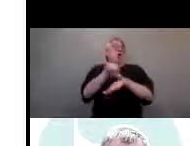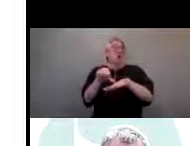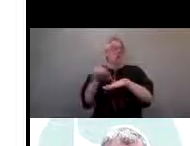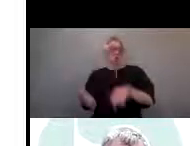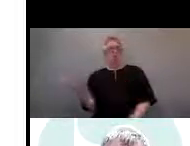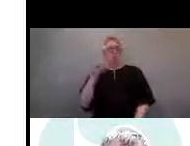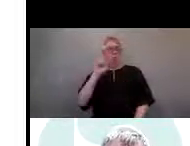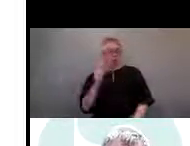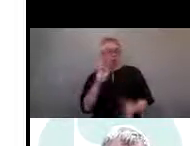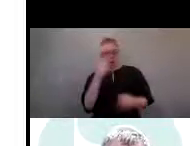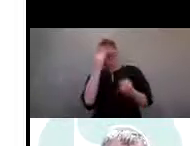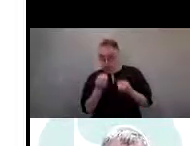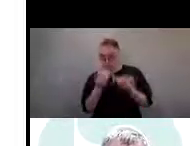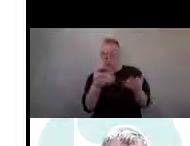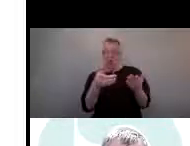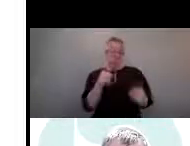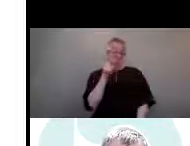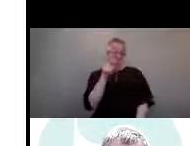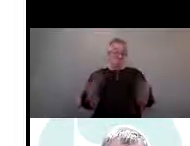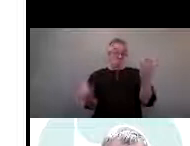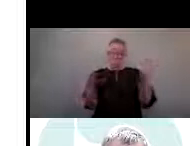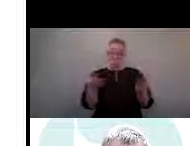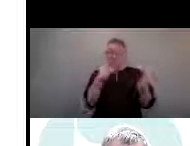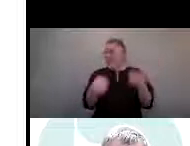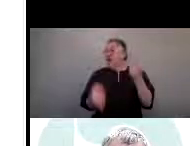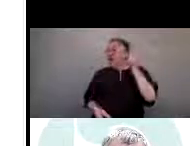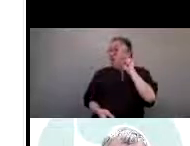. They should be able to tell you whether a cochlear implant is likely